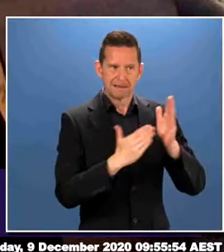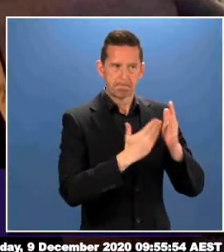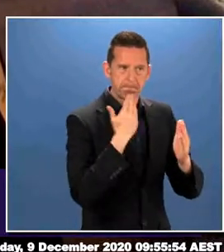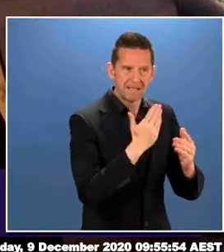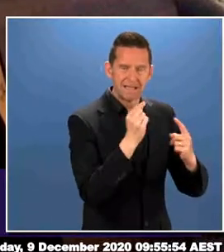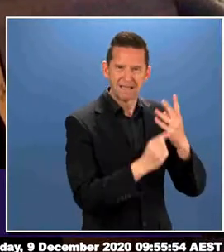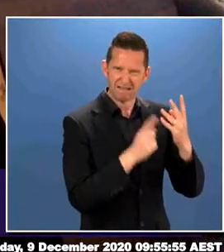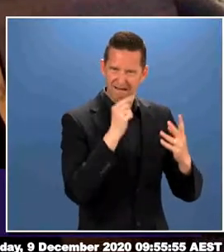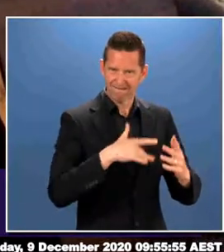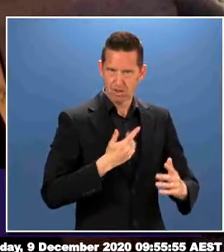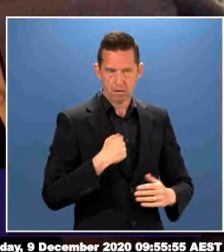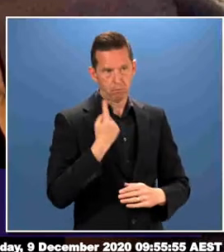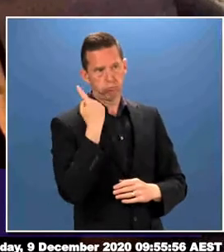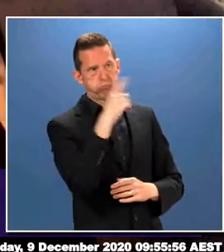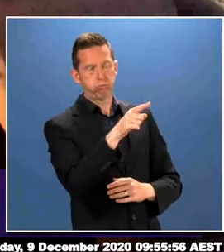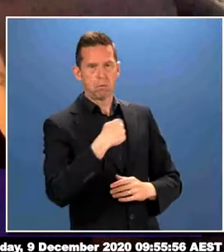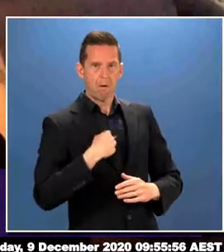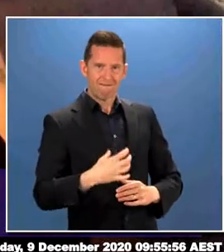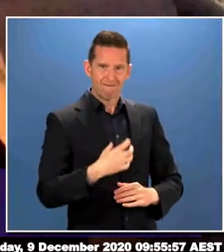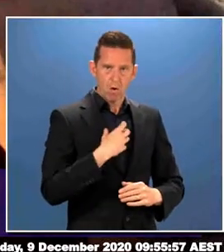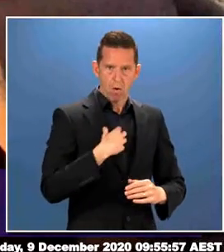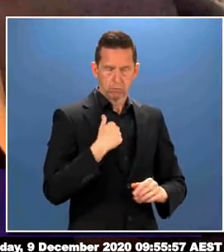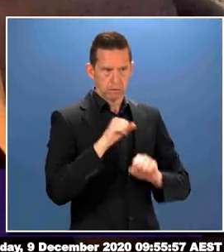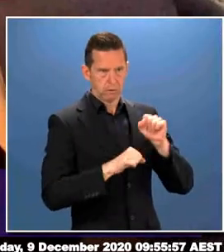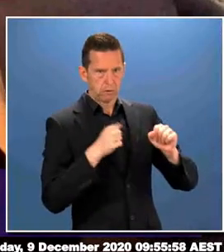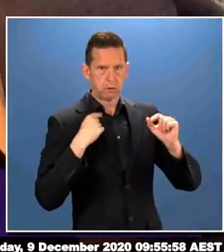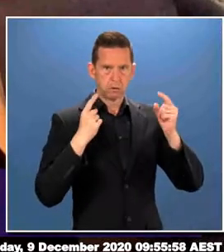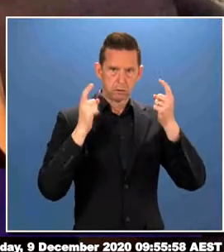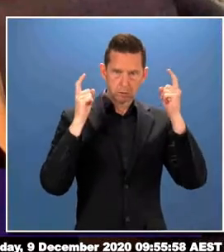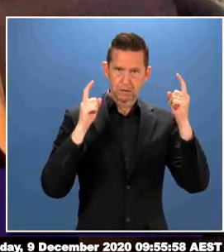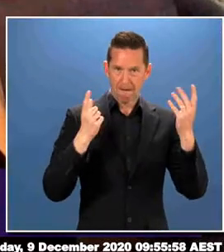be a source of great anxiety, because you are inherently risking - --